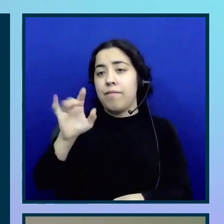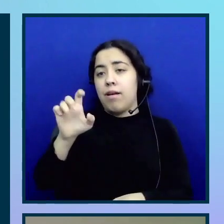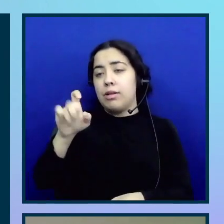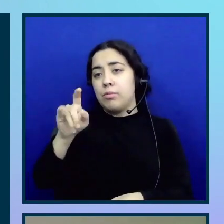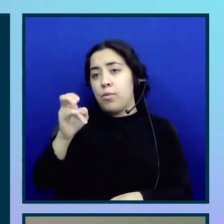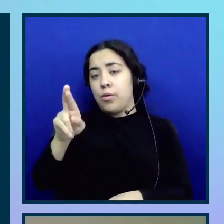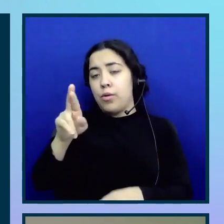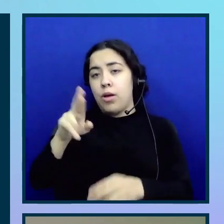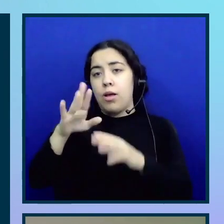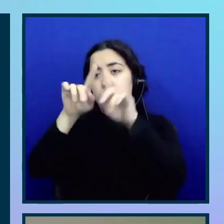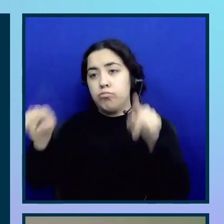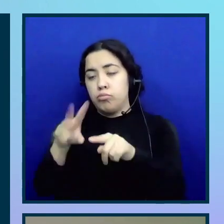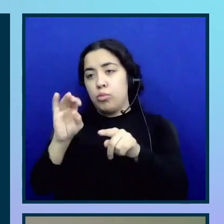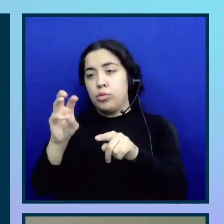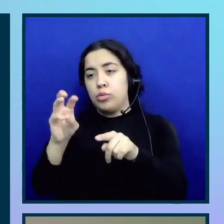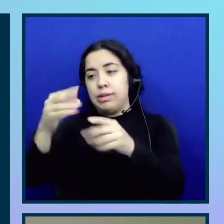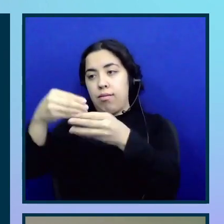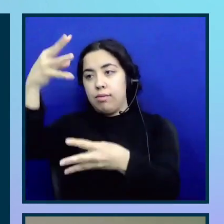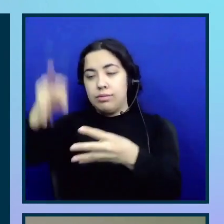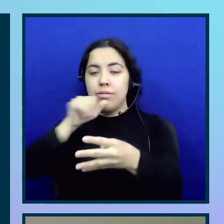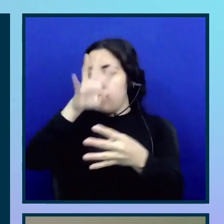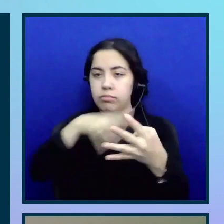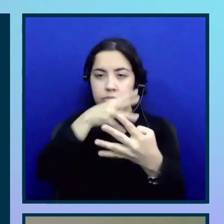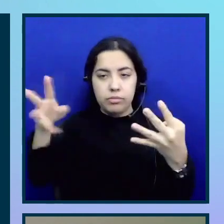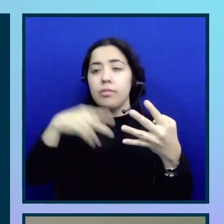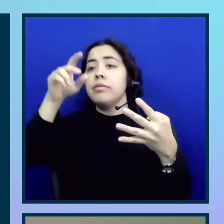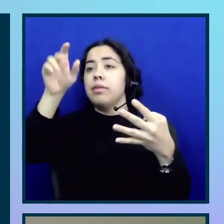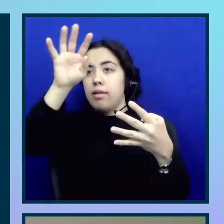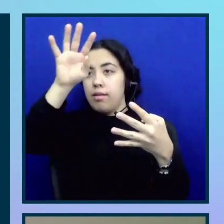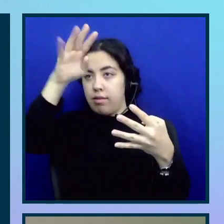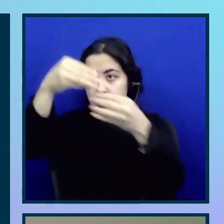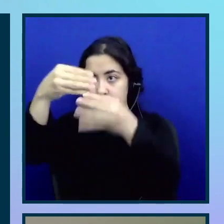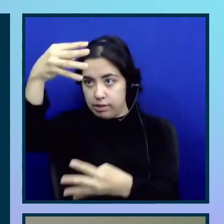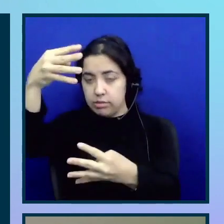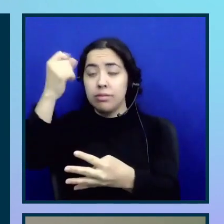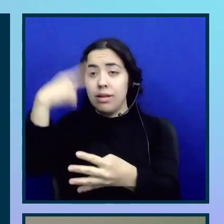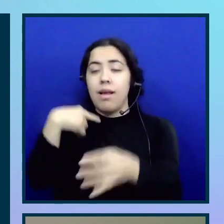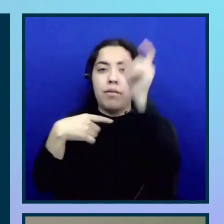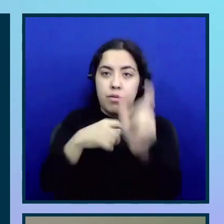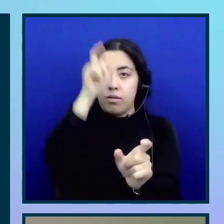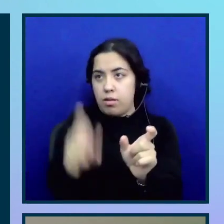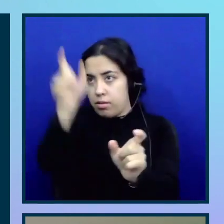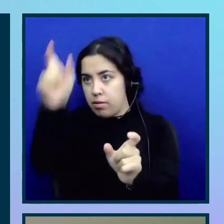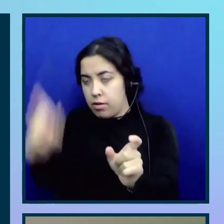It is not a table, it is a list, but it has columns. And those columns are semantically exposed to screen reader users.